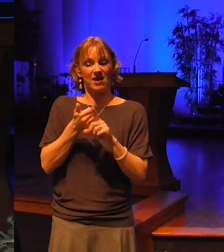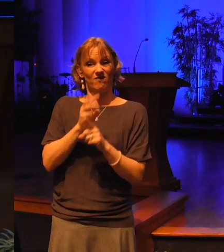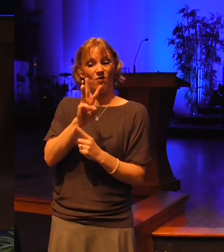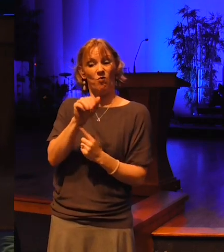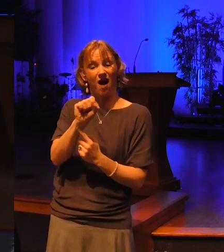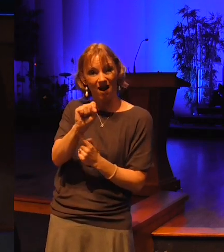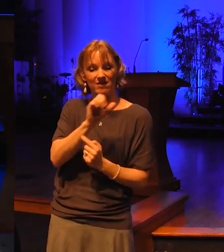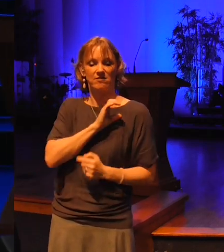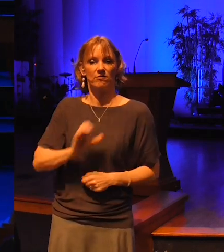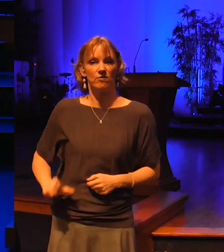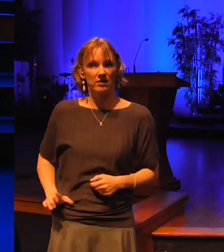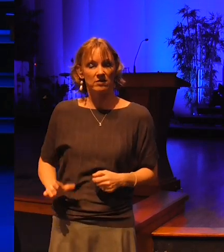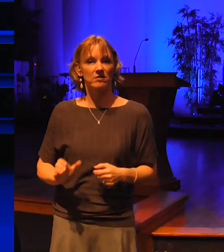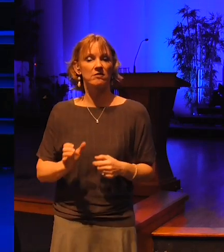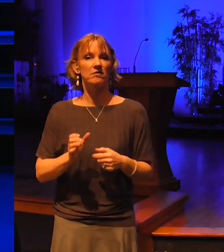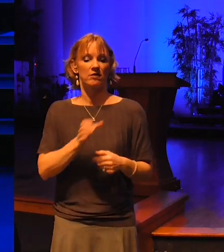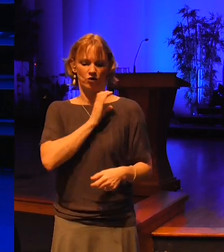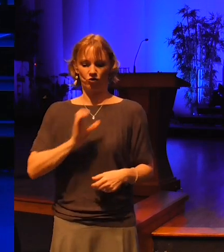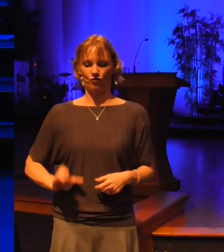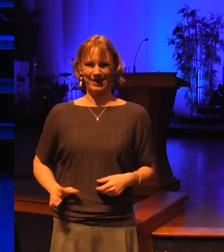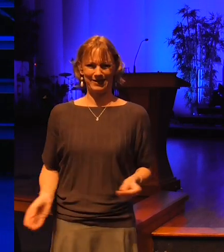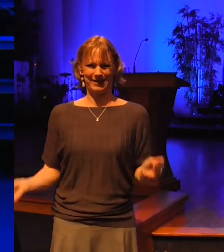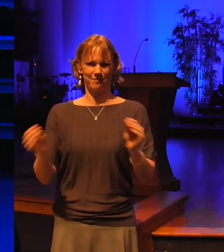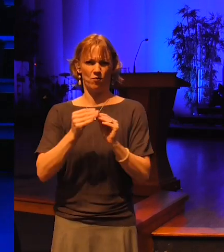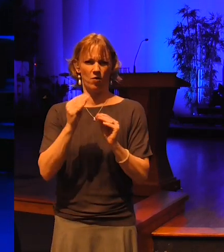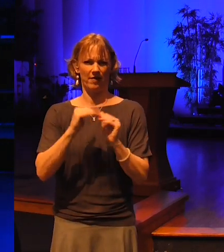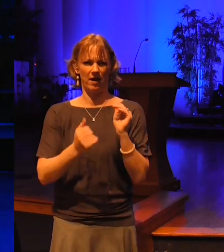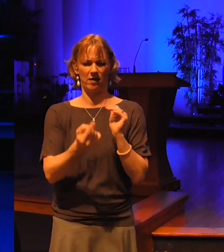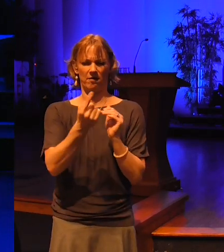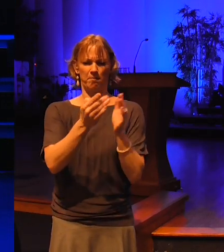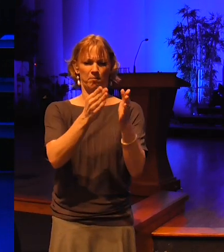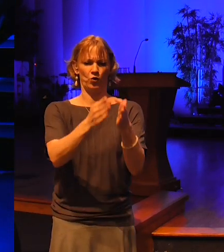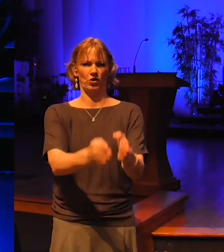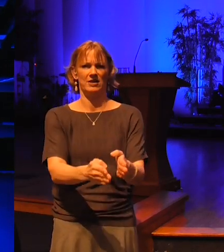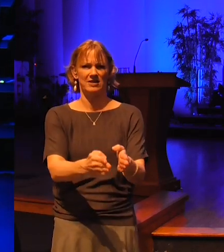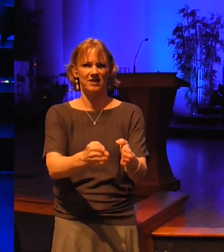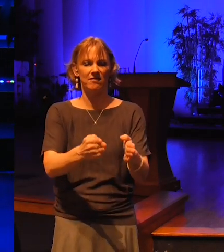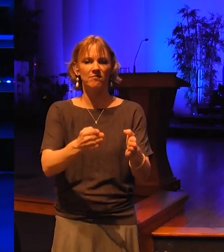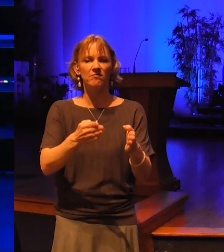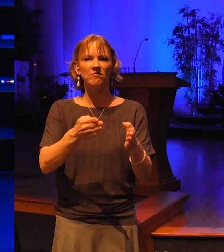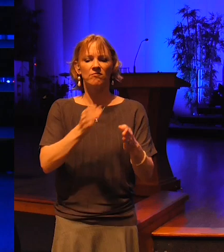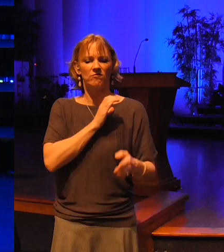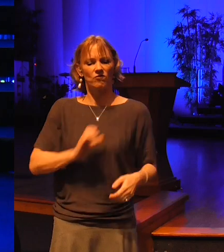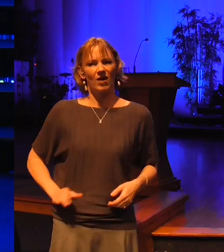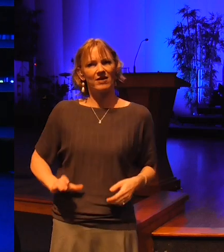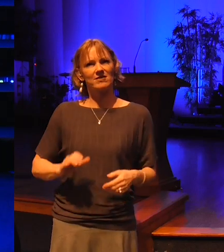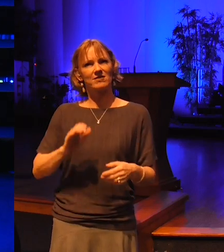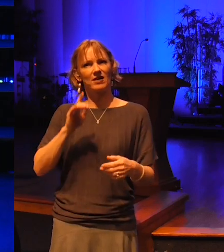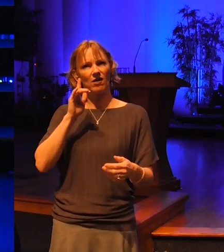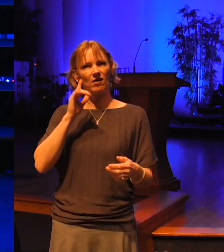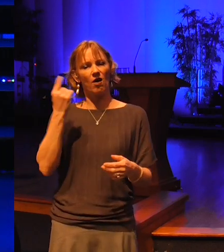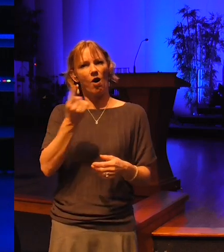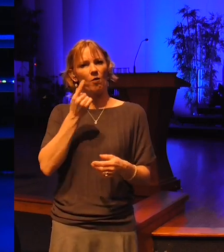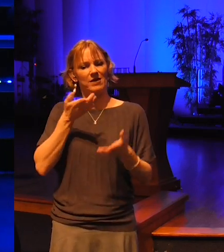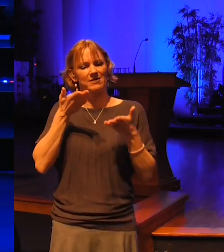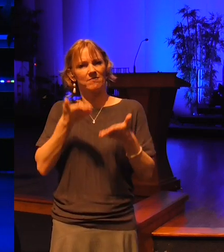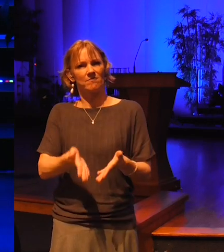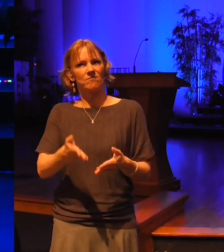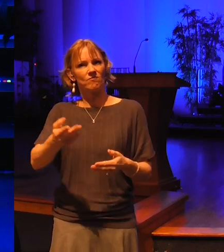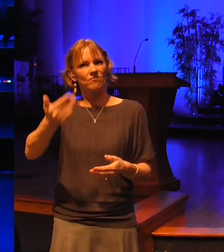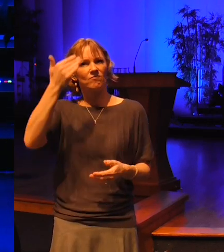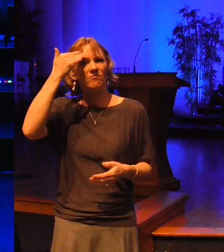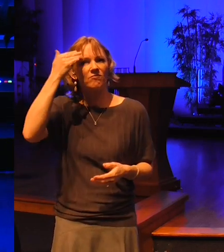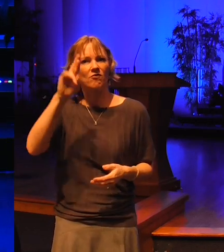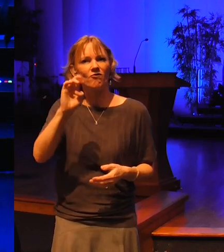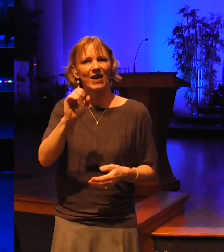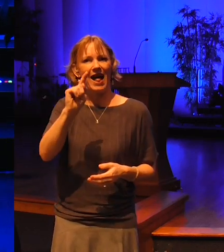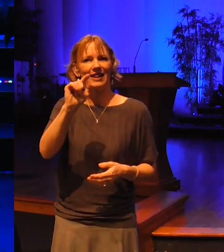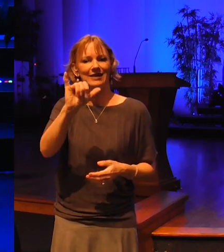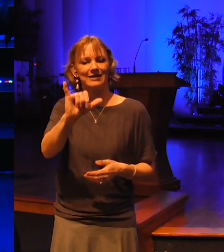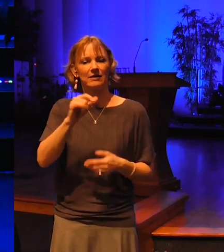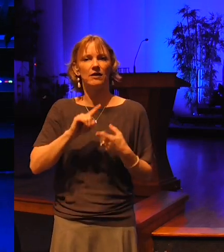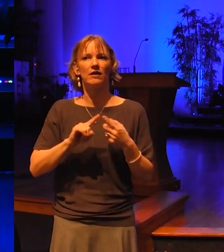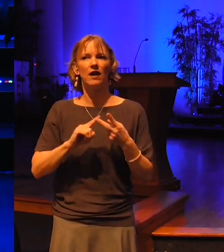is so much more the Christ is an everpresent reality a higher consciousness the highest way